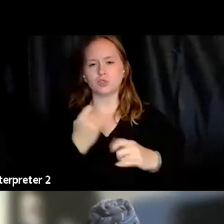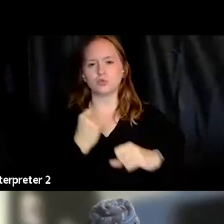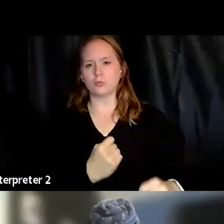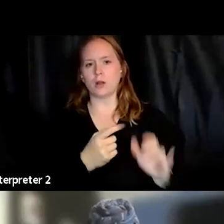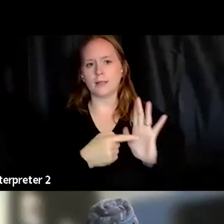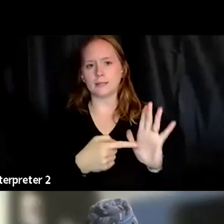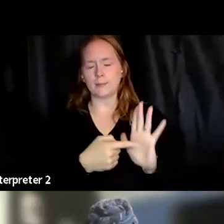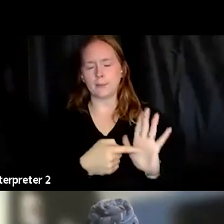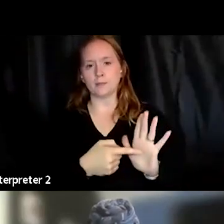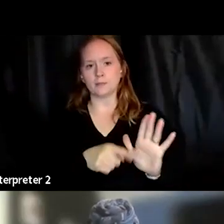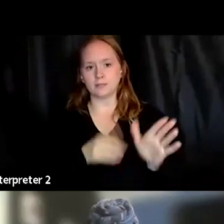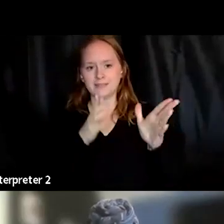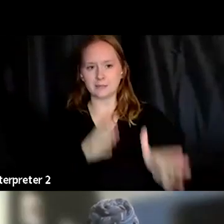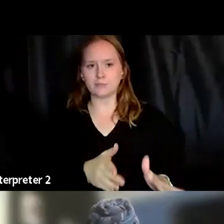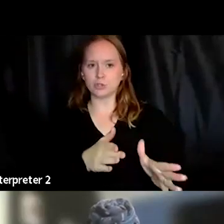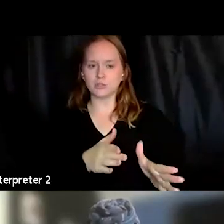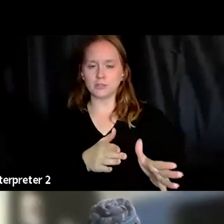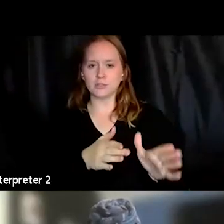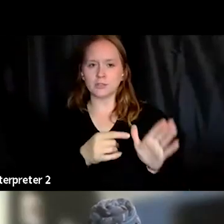is experiencing a marked limitation and functioning.